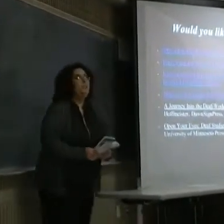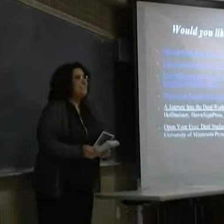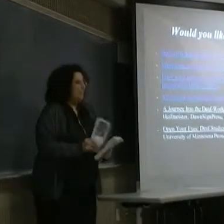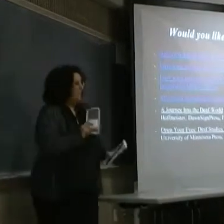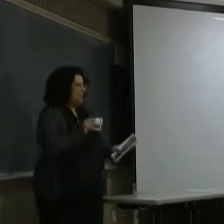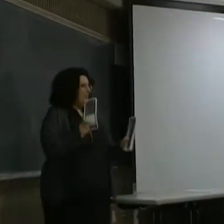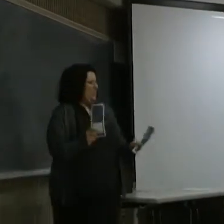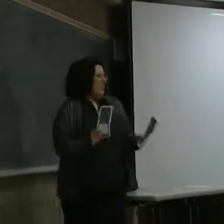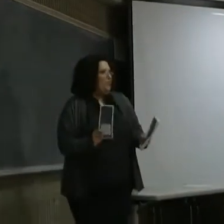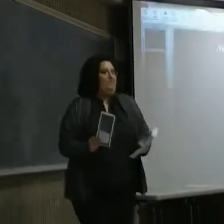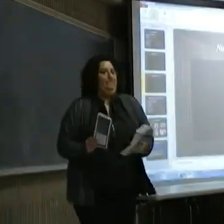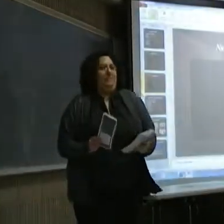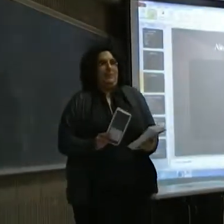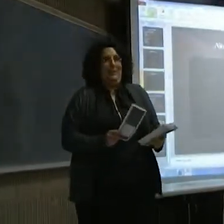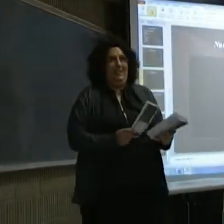So, the inside is upside down.